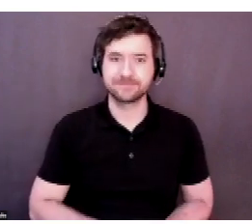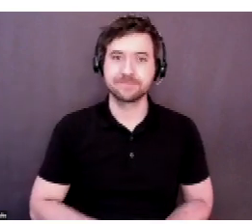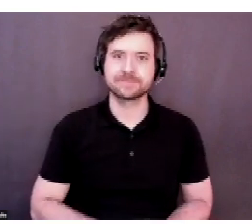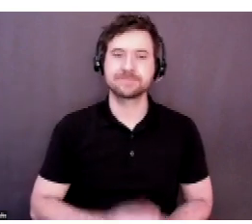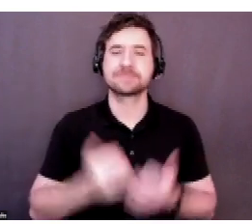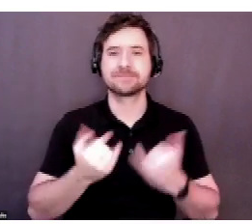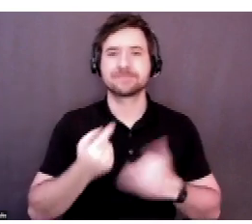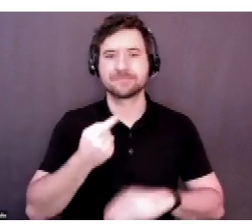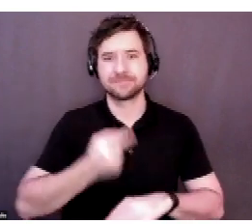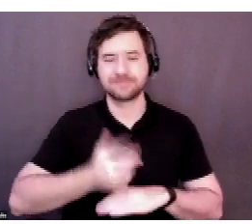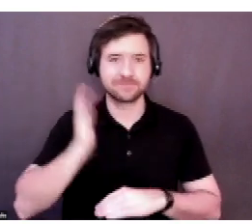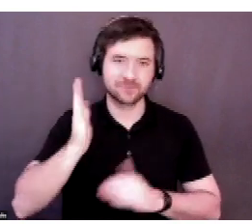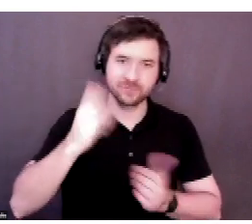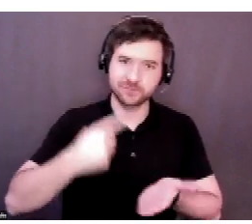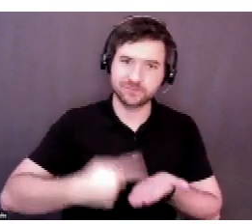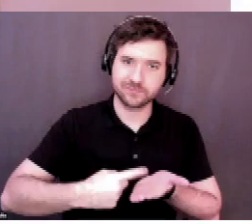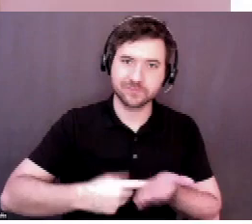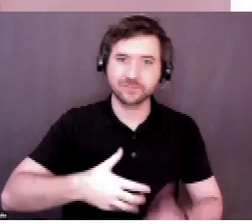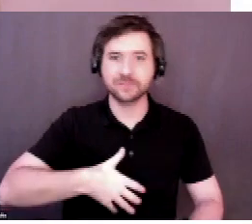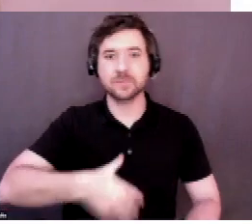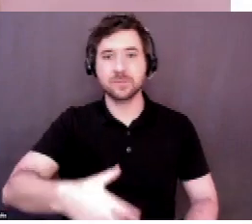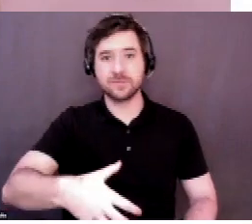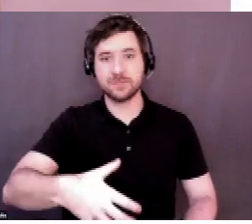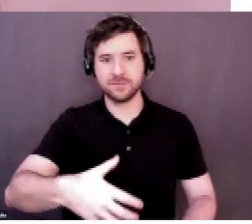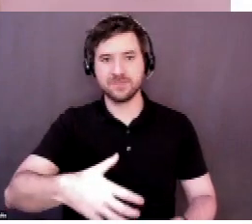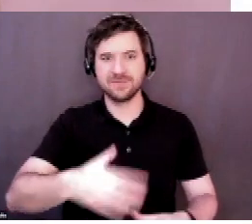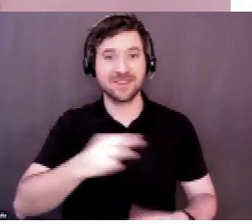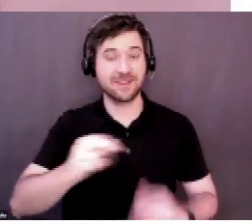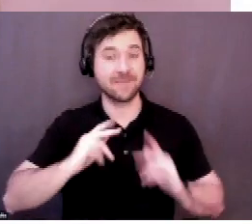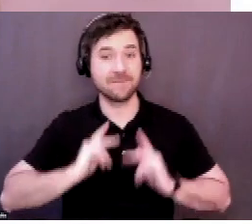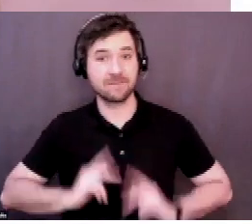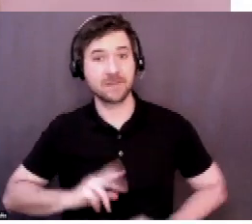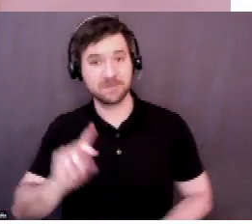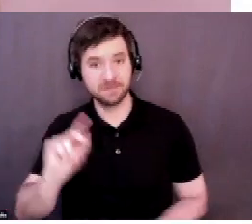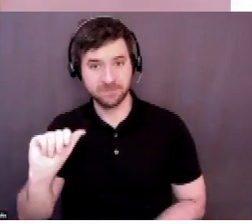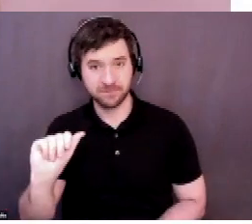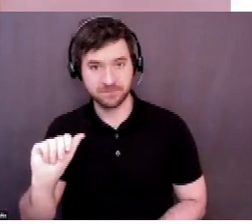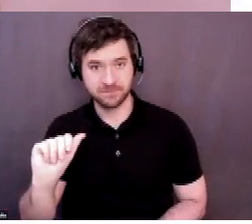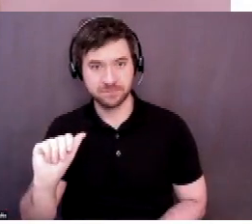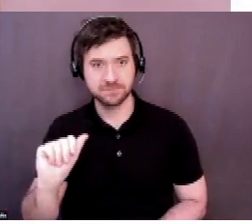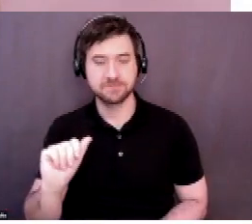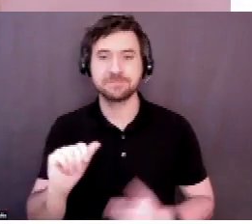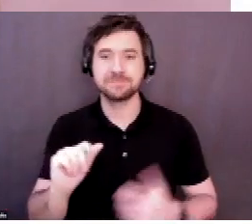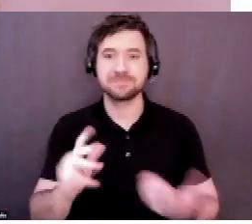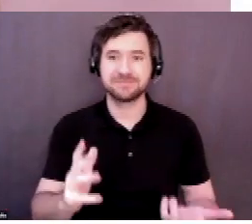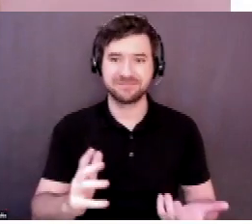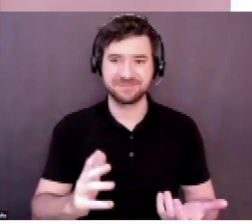pregnancy and physical disability. And I'm going to take my researcher hat off